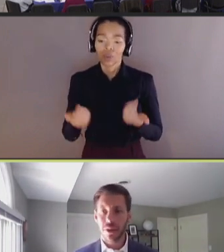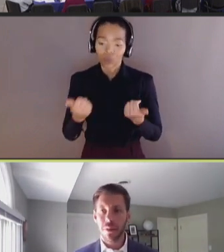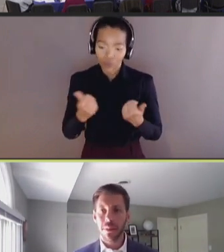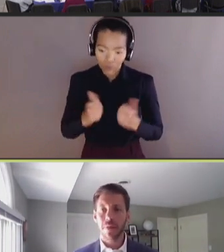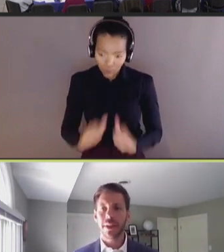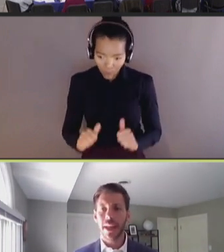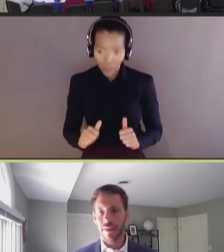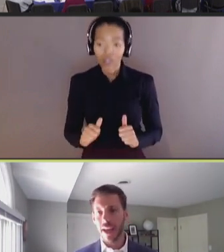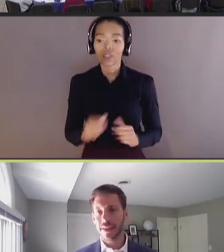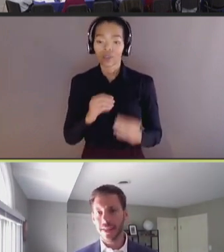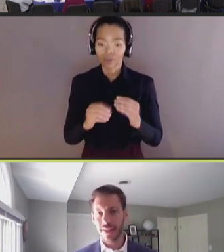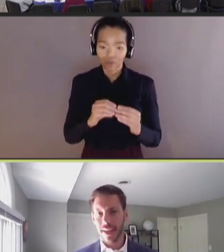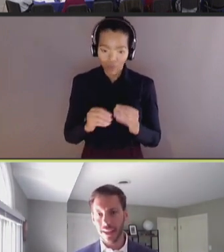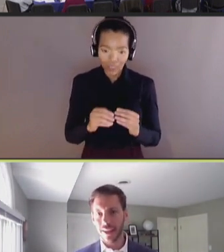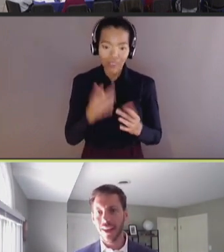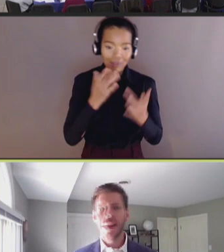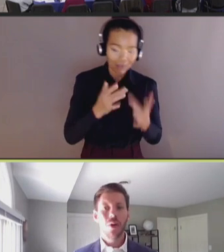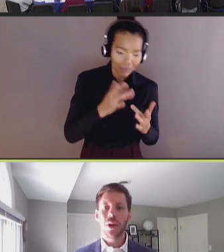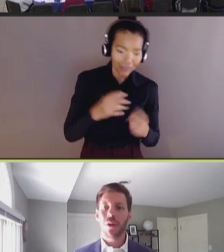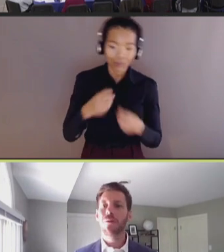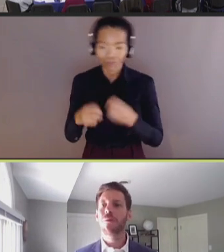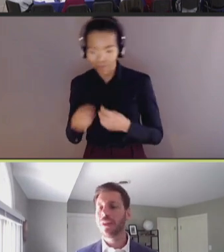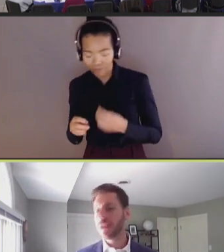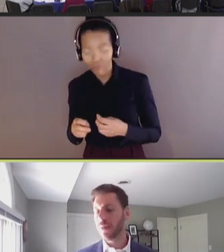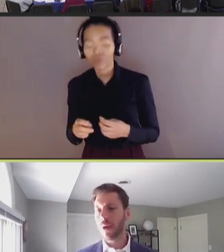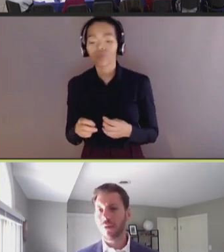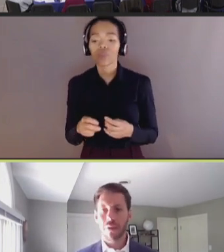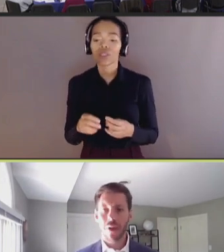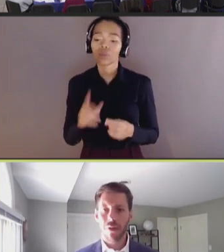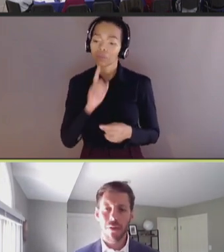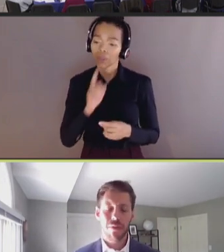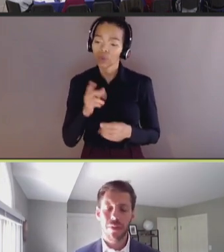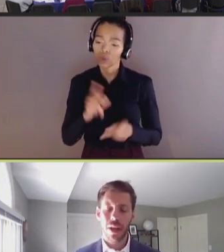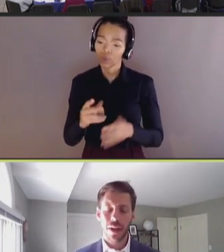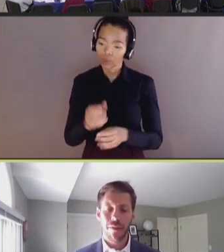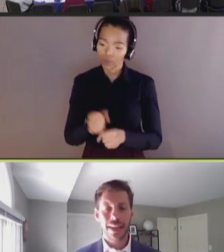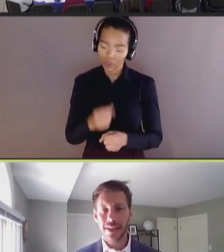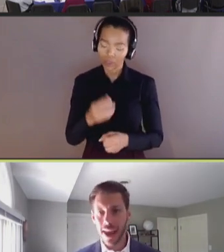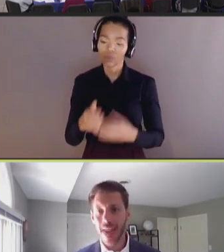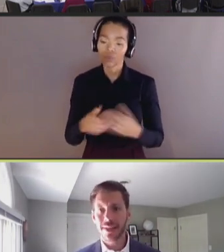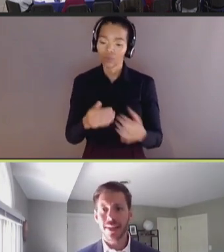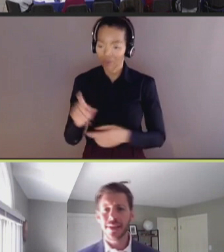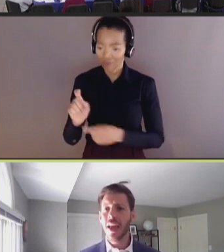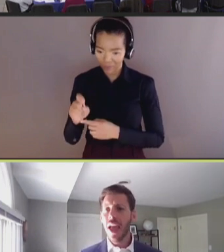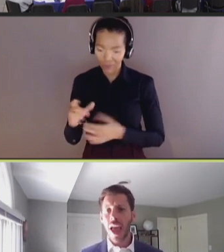that people are getting the vaccines they need. We are fully supportive of vaccine access and